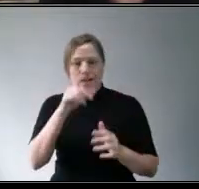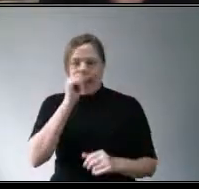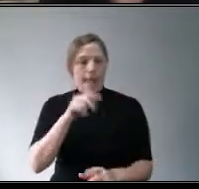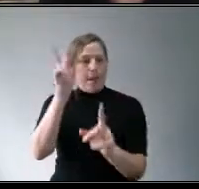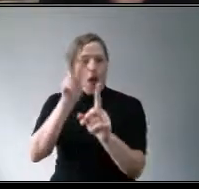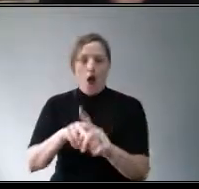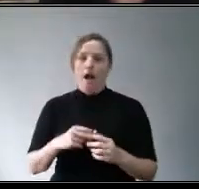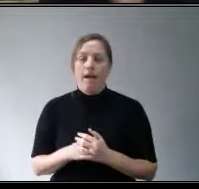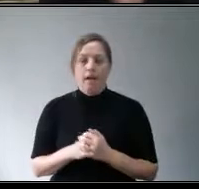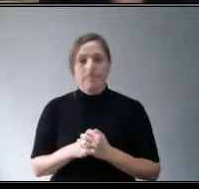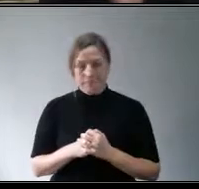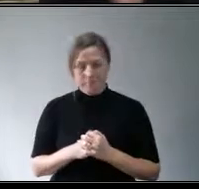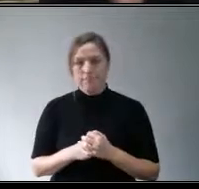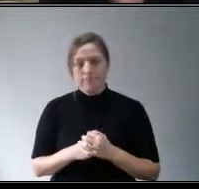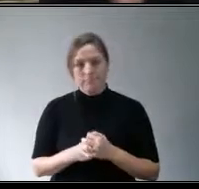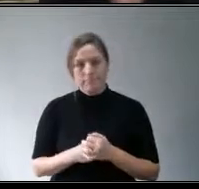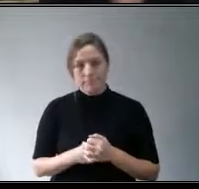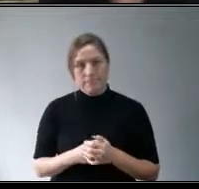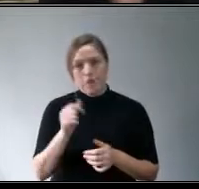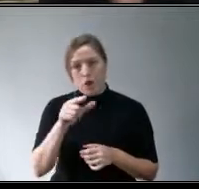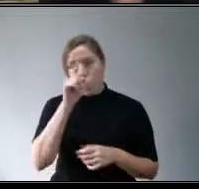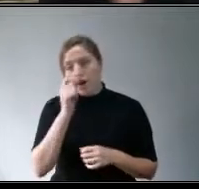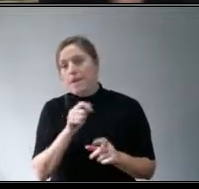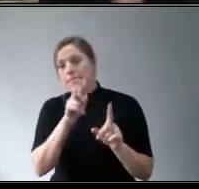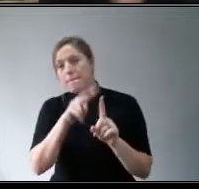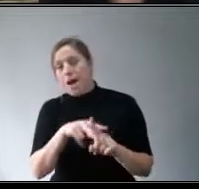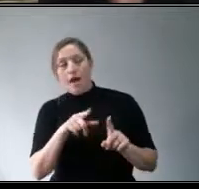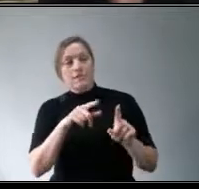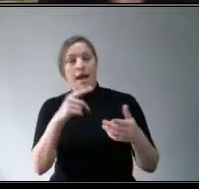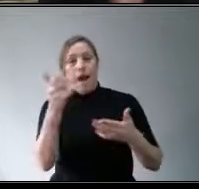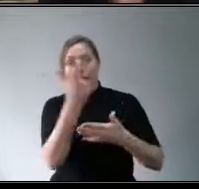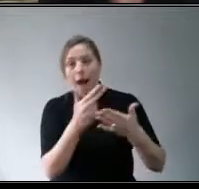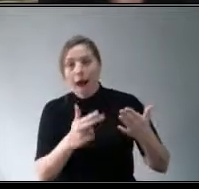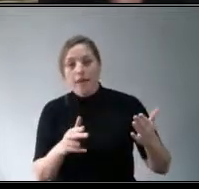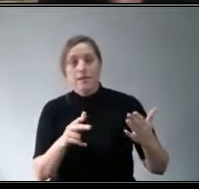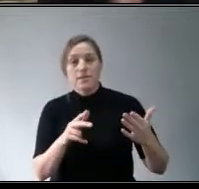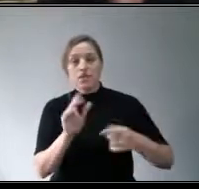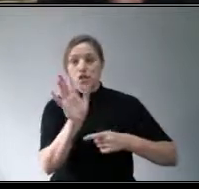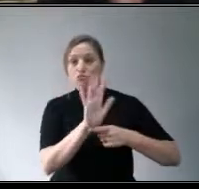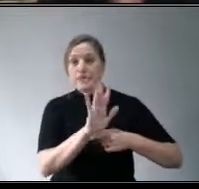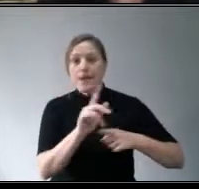to work in an arts cultural screen organization anywhere in new south wales now as i mentioned